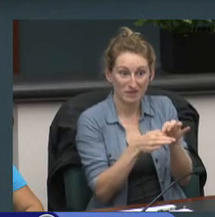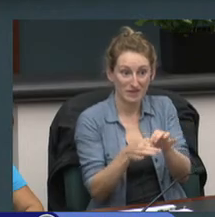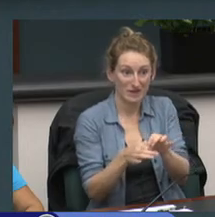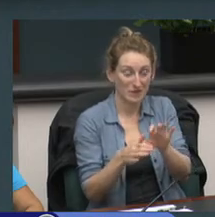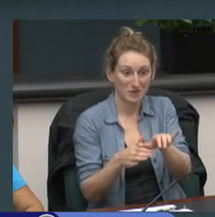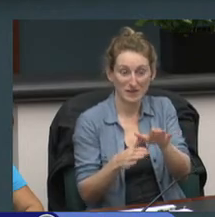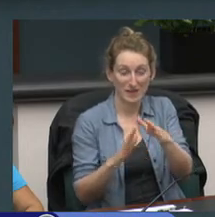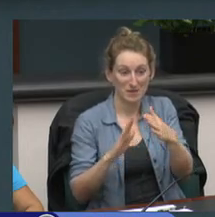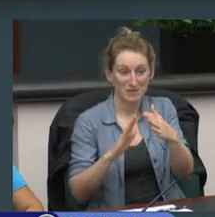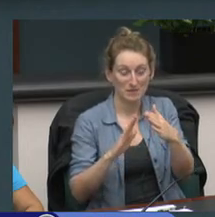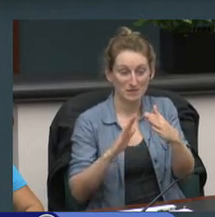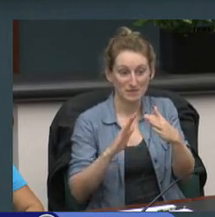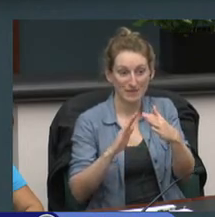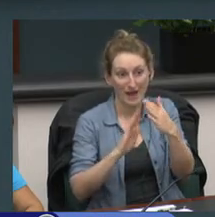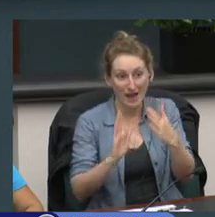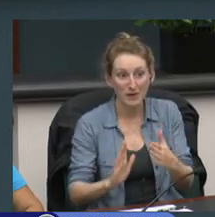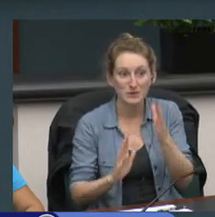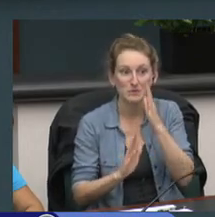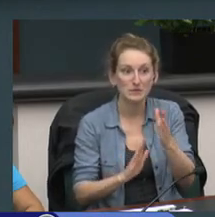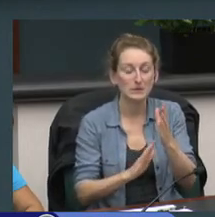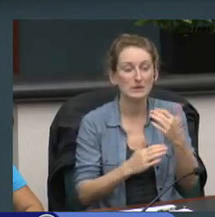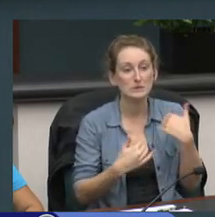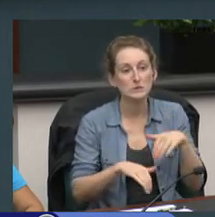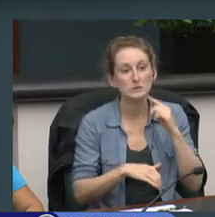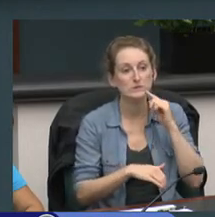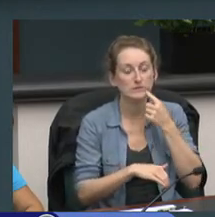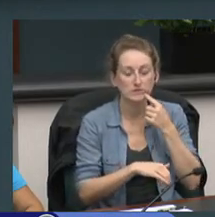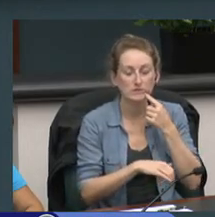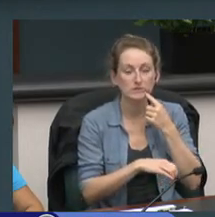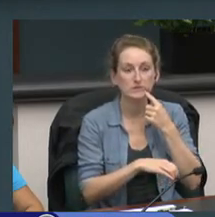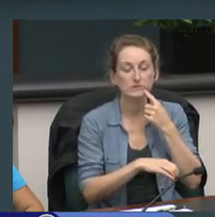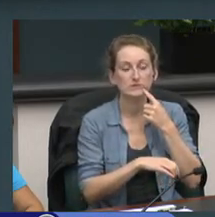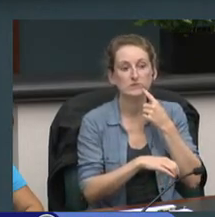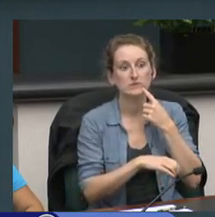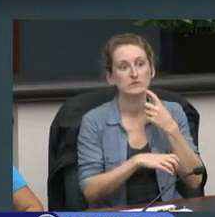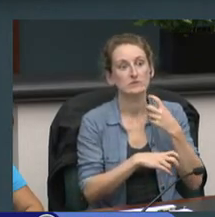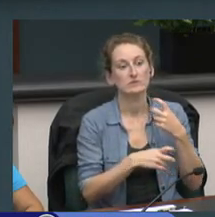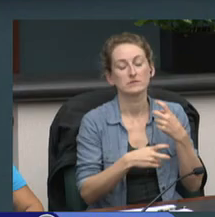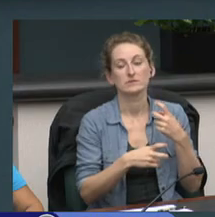neighborhood however 0.5 spaces per unit is all